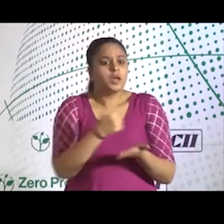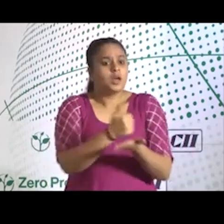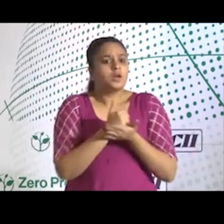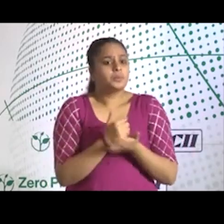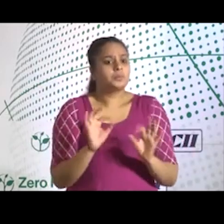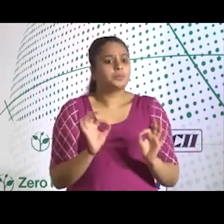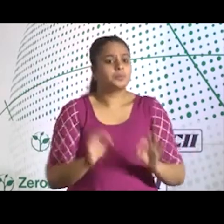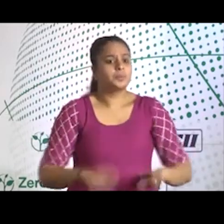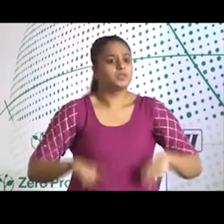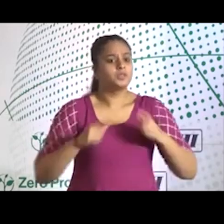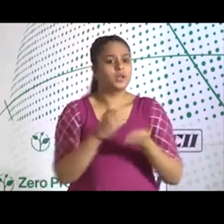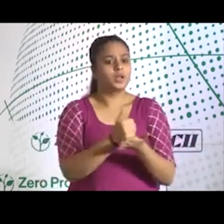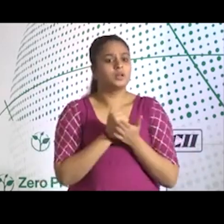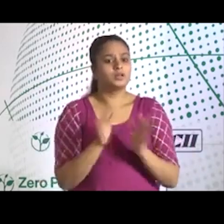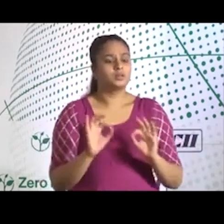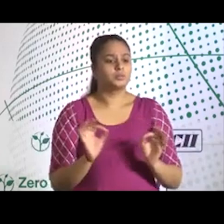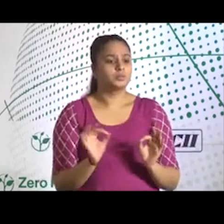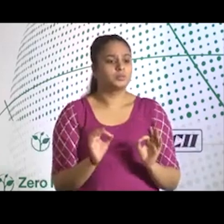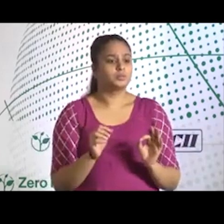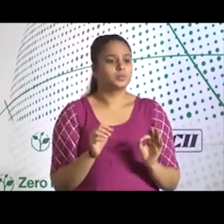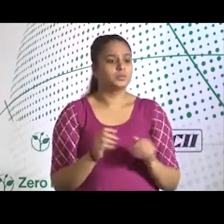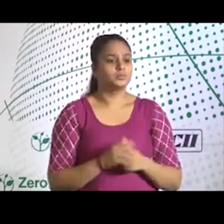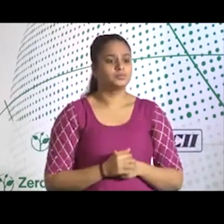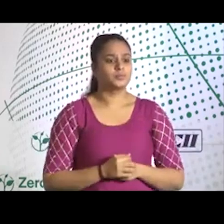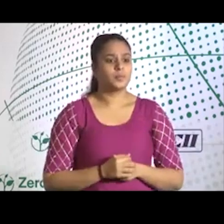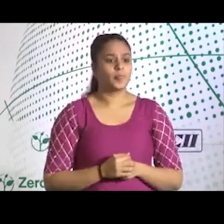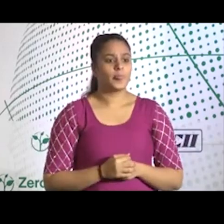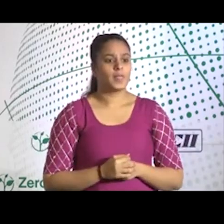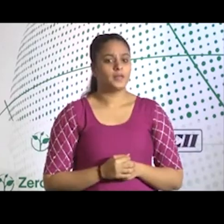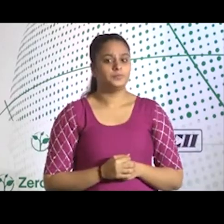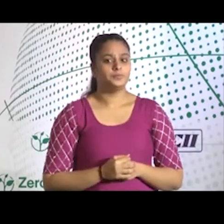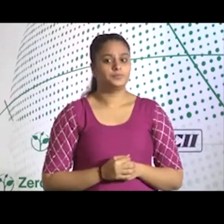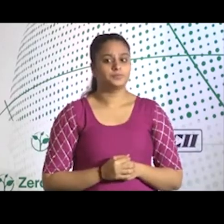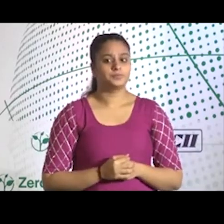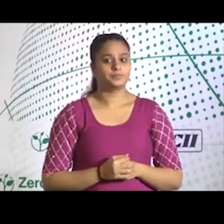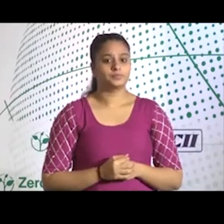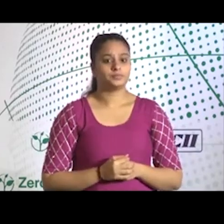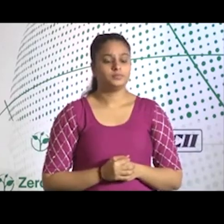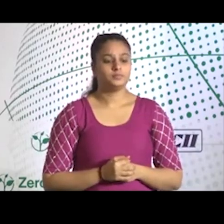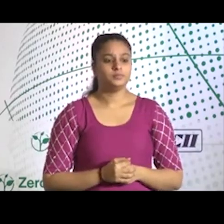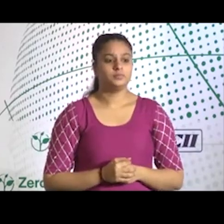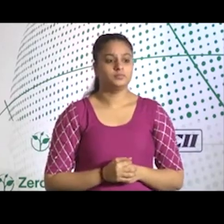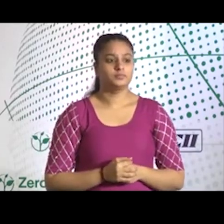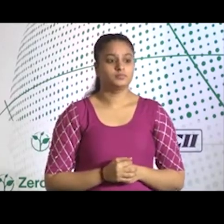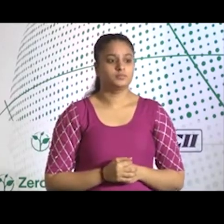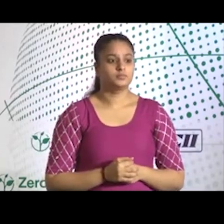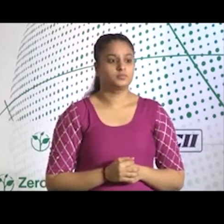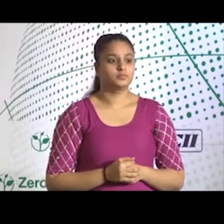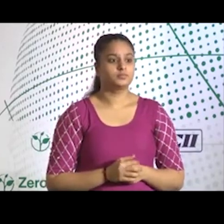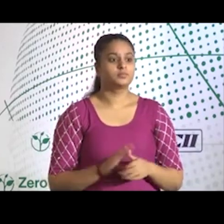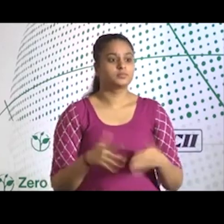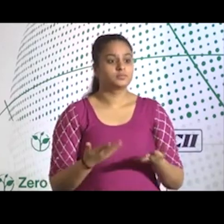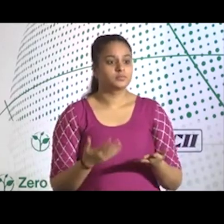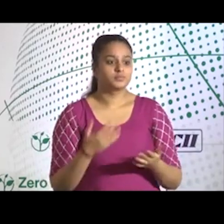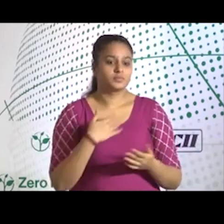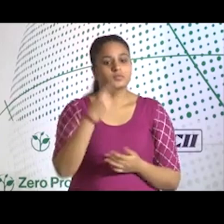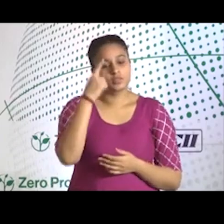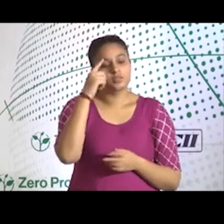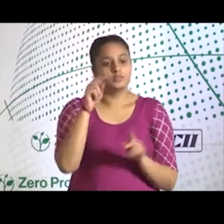So that's one of the battles that I think we're facing and we all need to sort of come back together. So that's that's our perspective now.